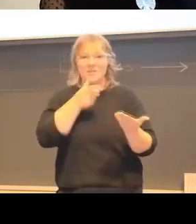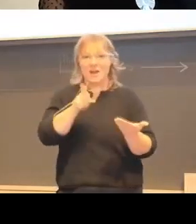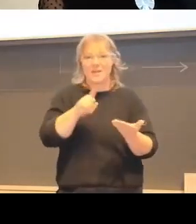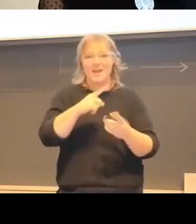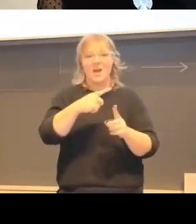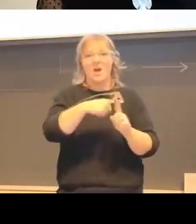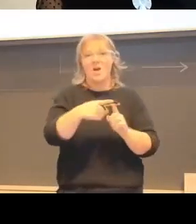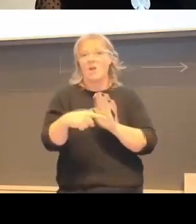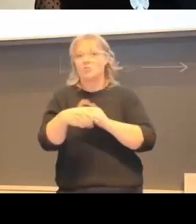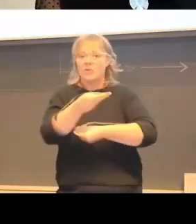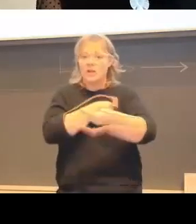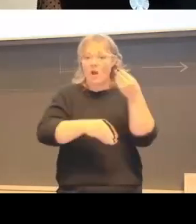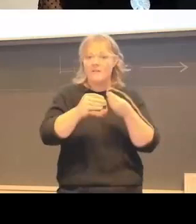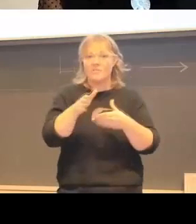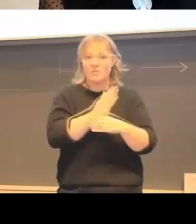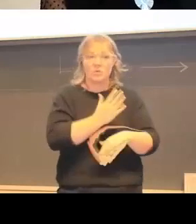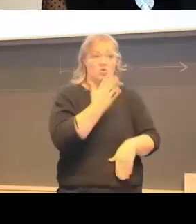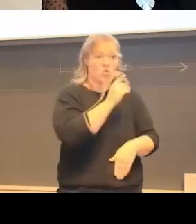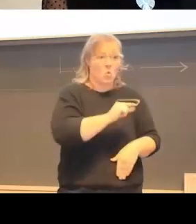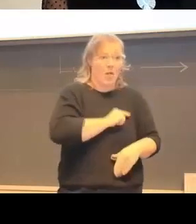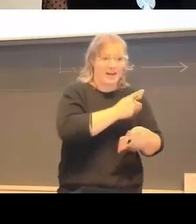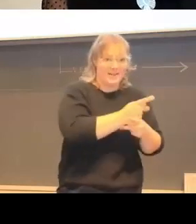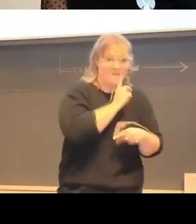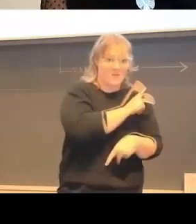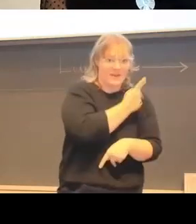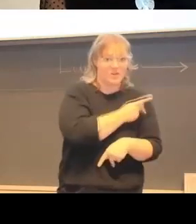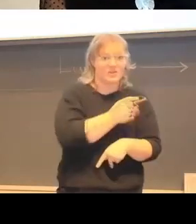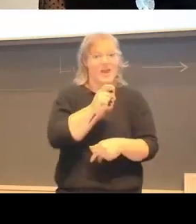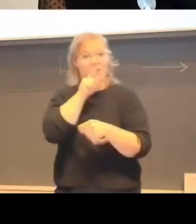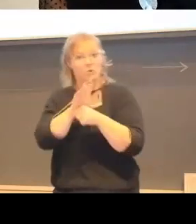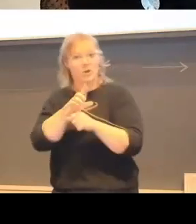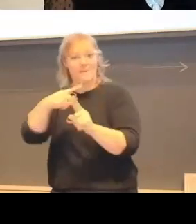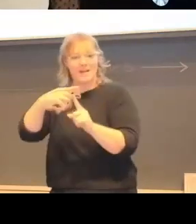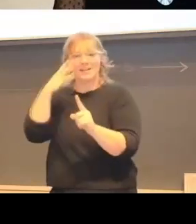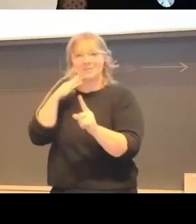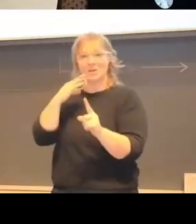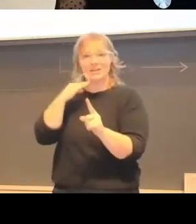between good quality of care for patients and ensuring a positive experience for patients